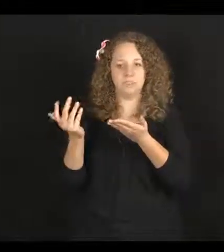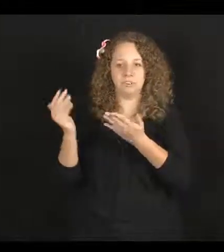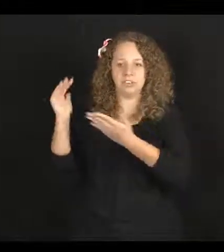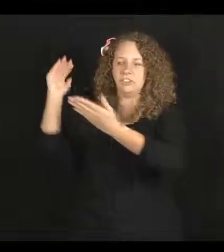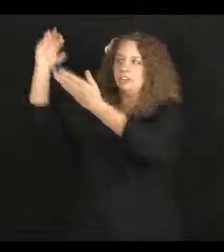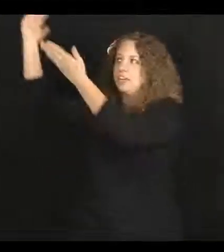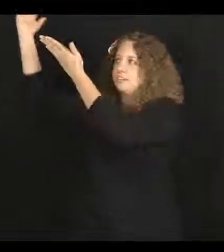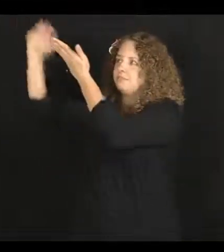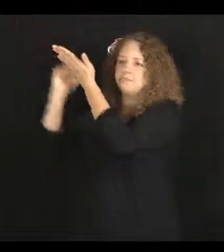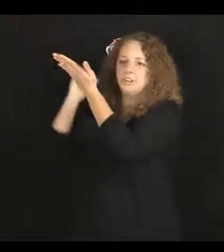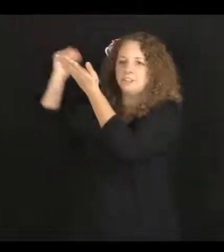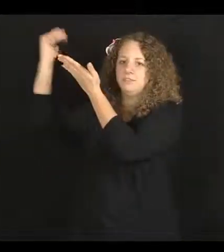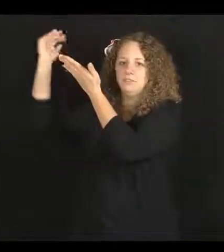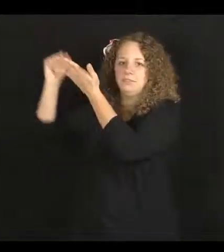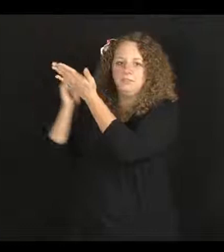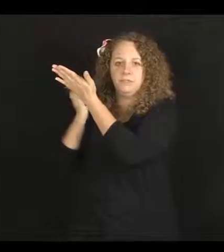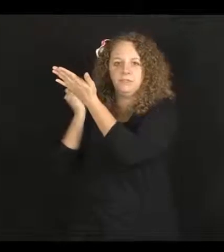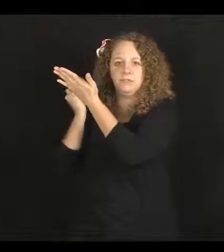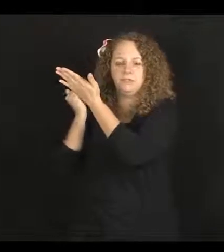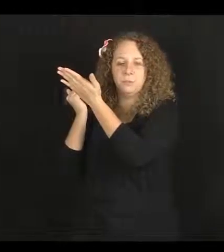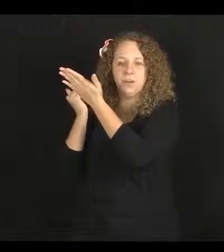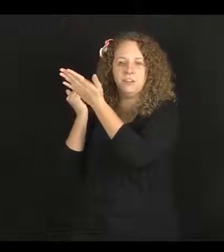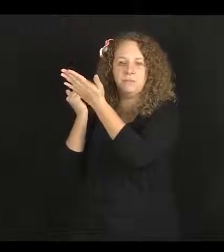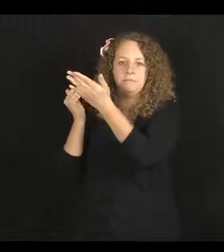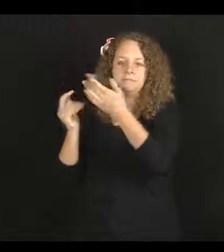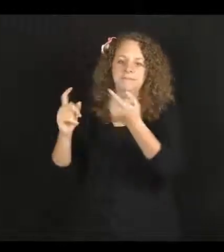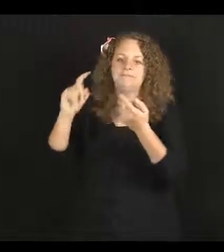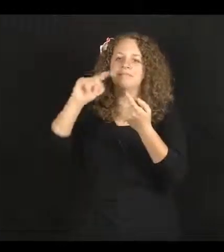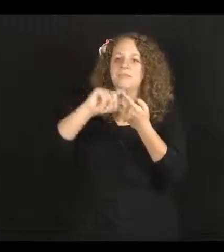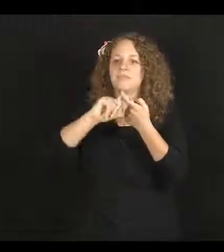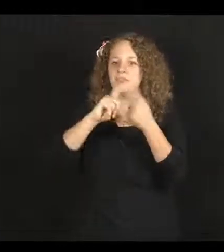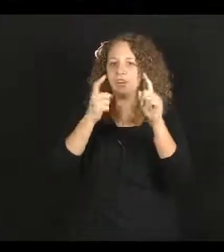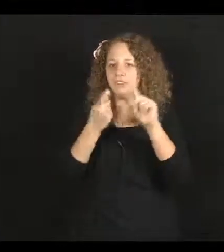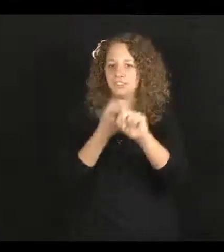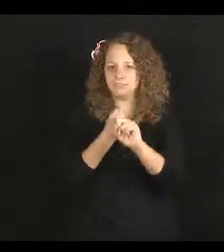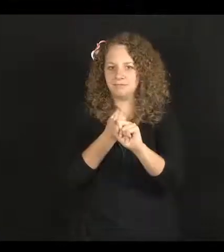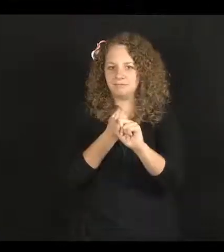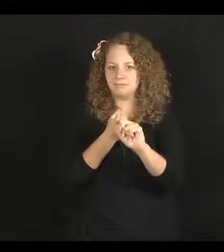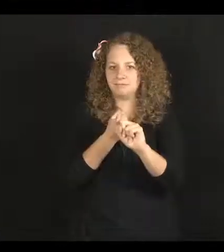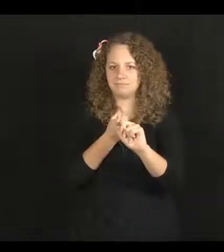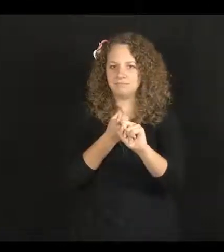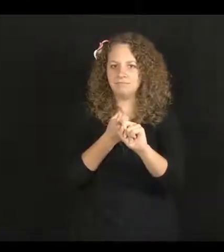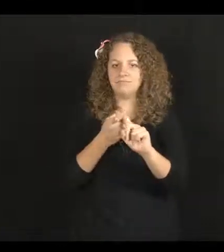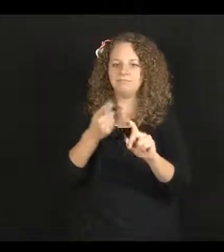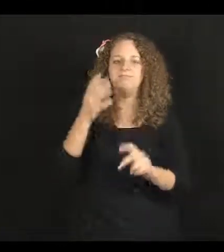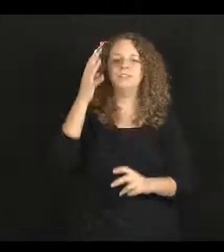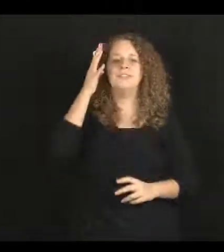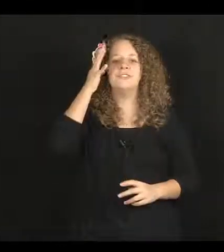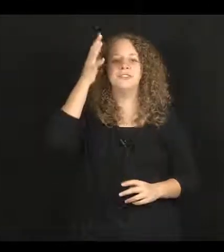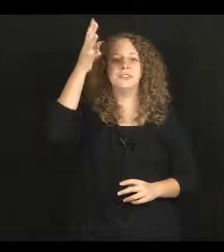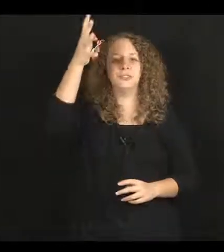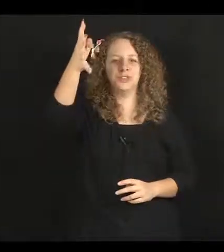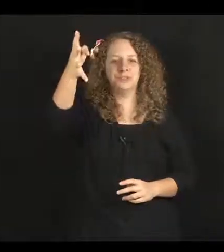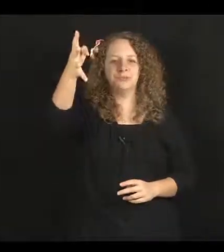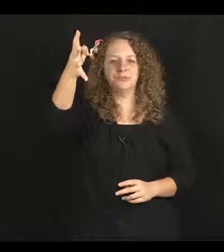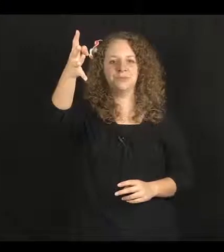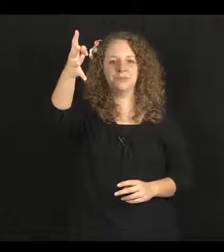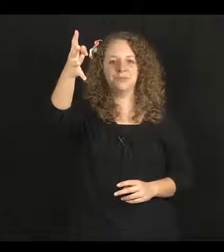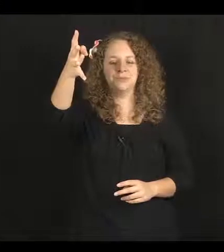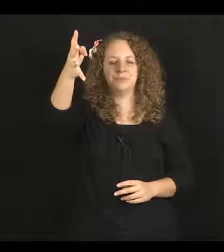FORGIVE-TO-ME, forgiveness from God FRIEND FUTURE